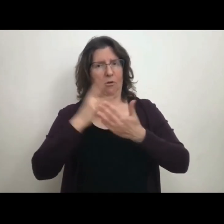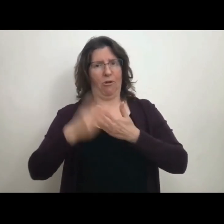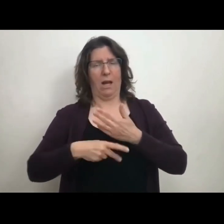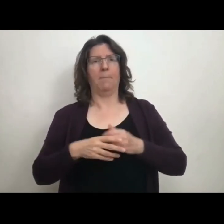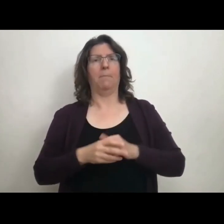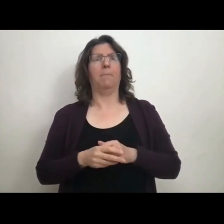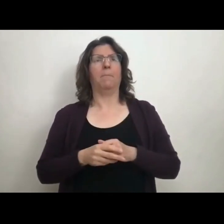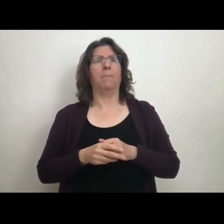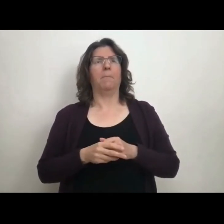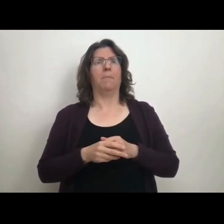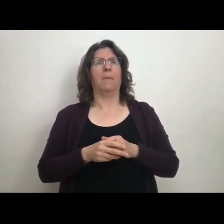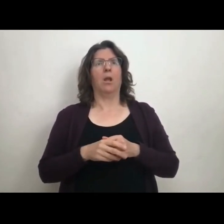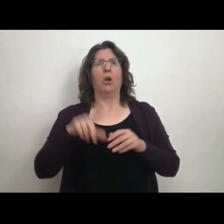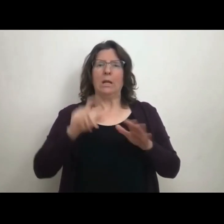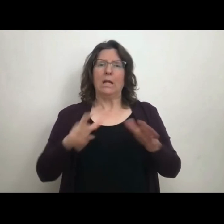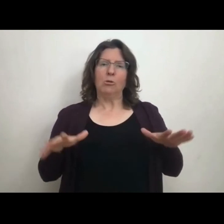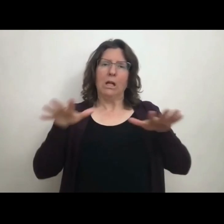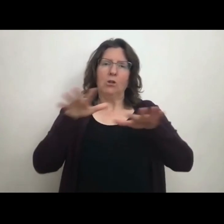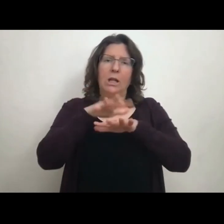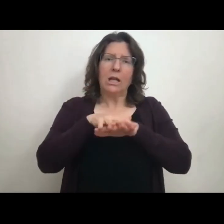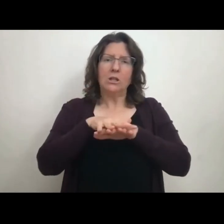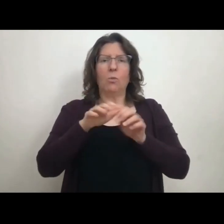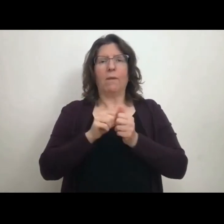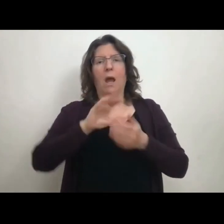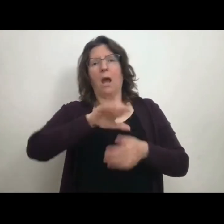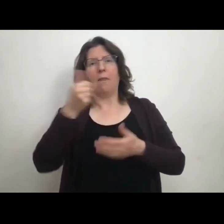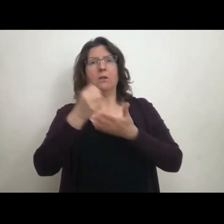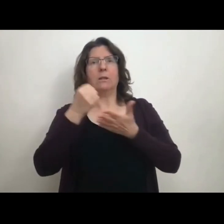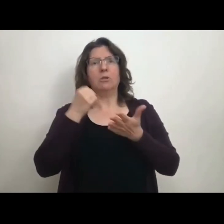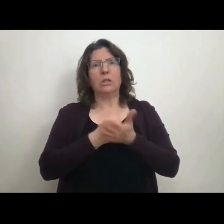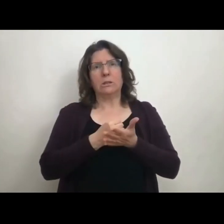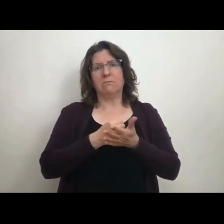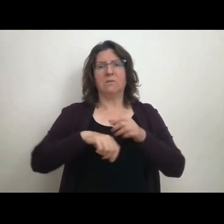4. Arts activities should be integrated into all subject areas including: